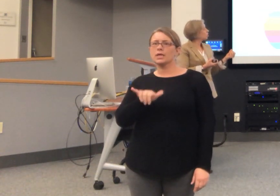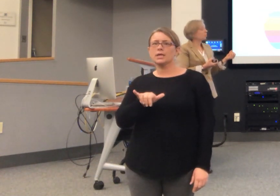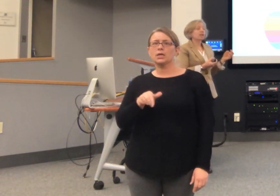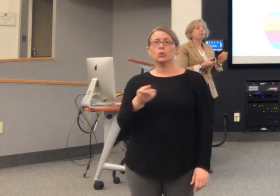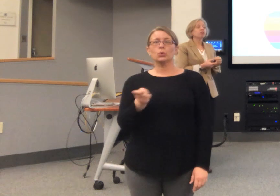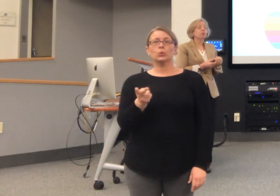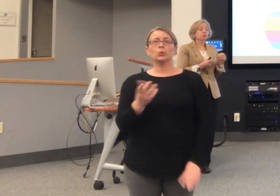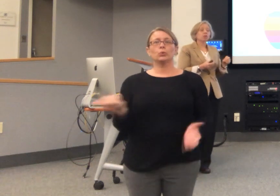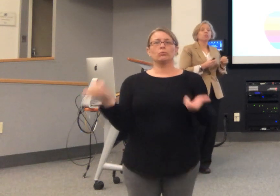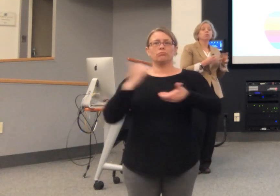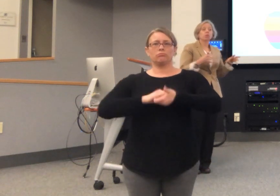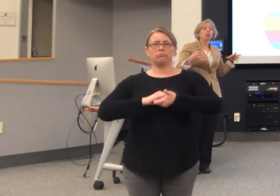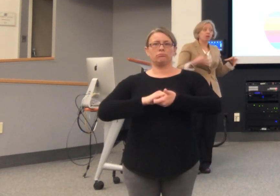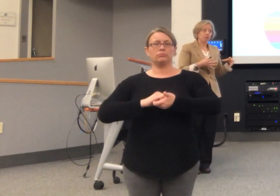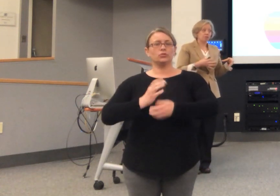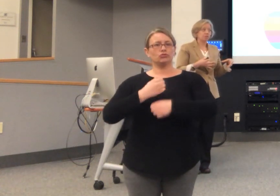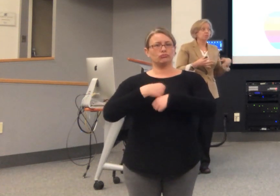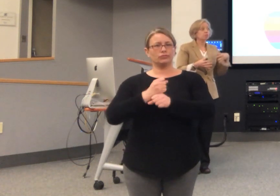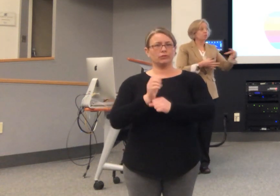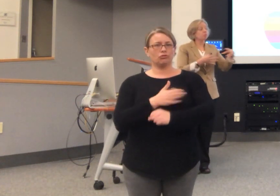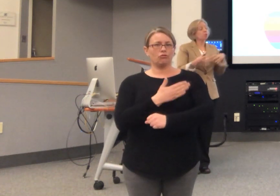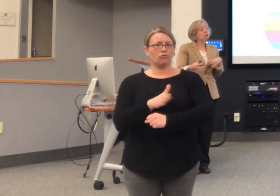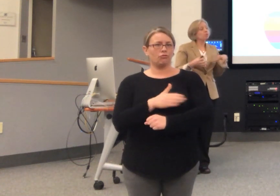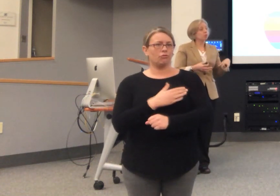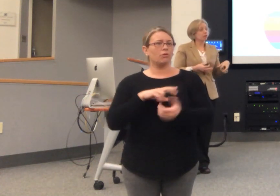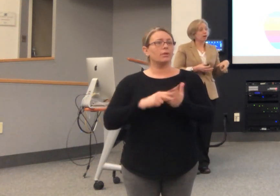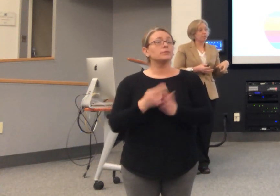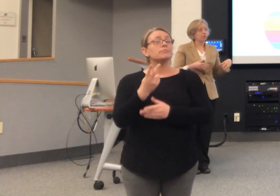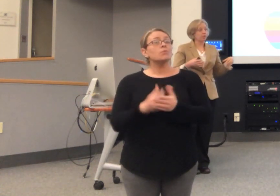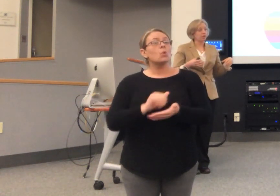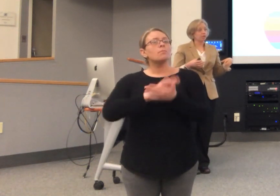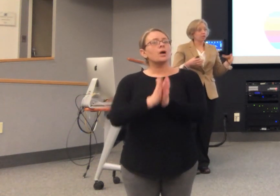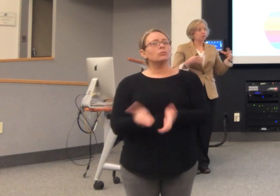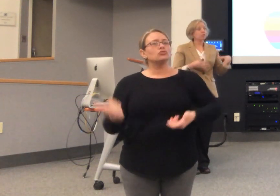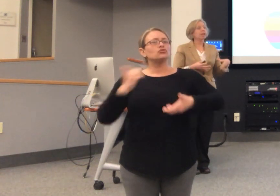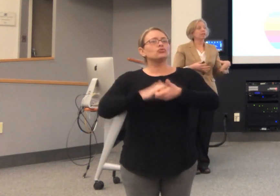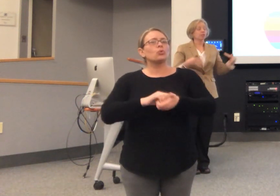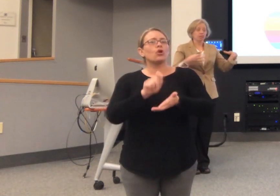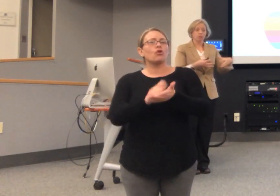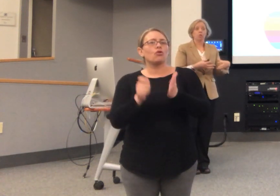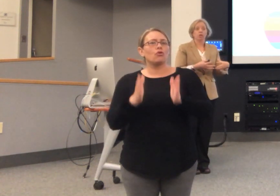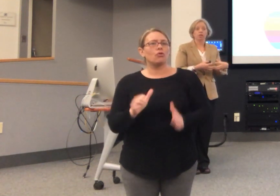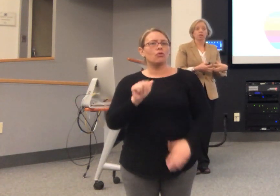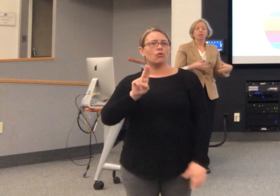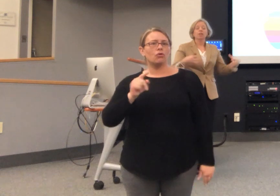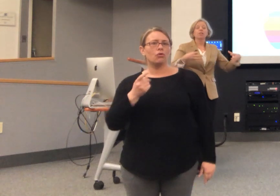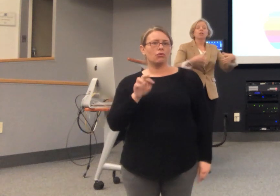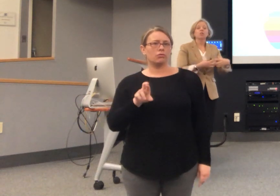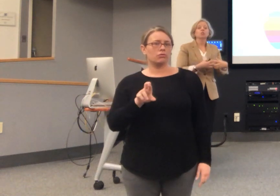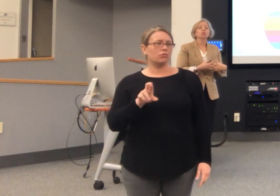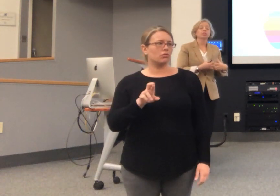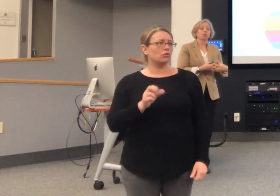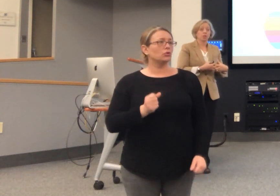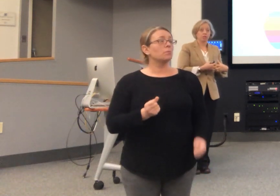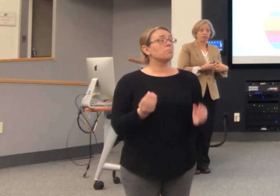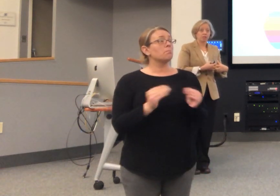So they become what's called the joint authors. So if you have more than one copyright creator in a work, they jointly own it.